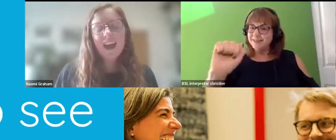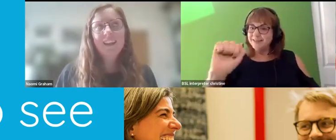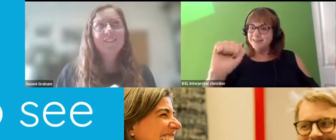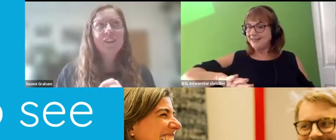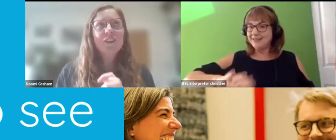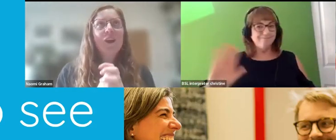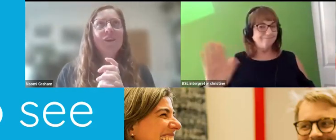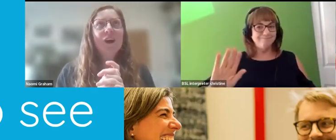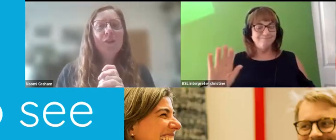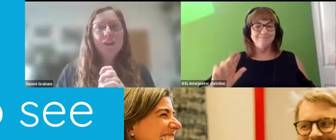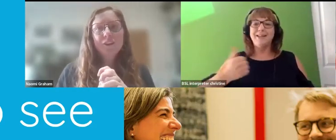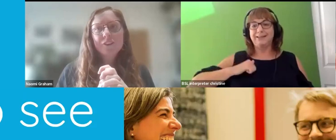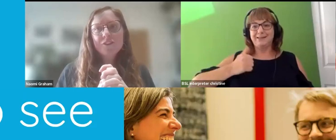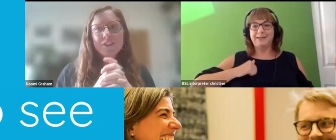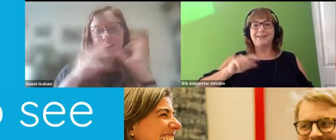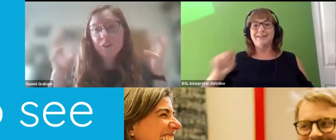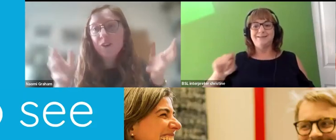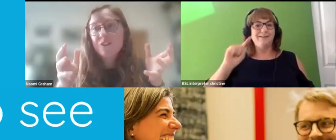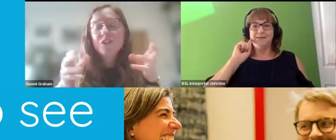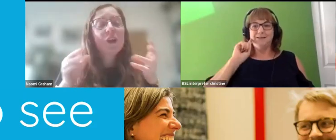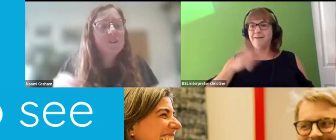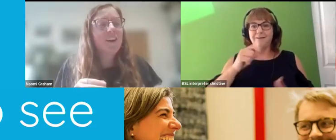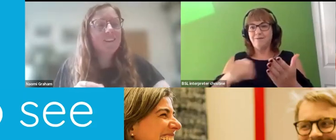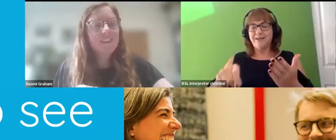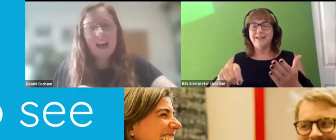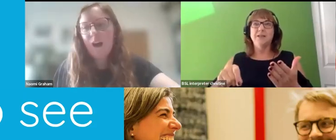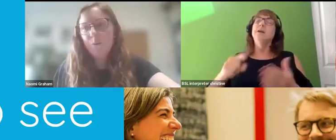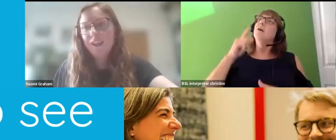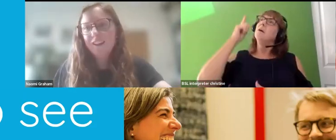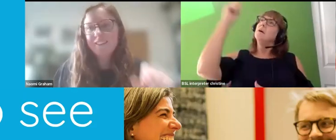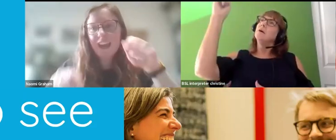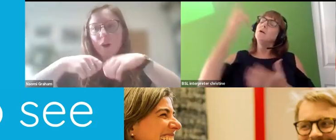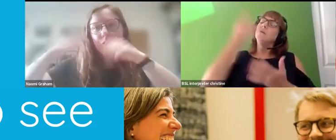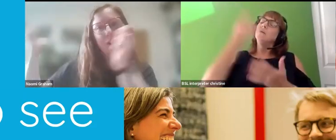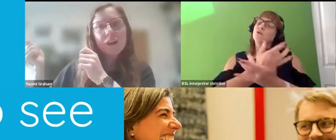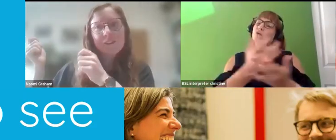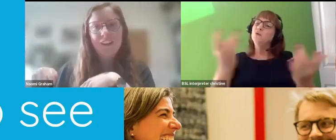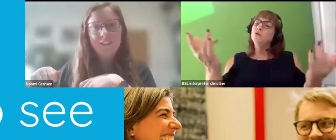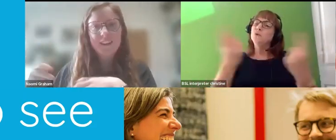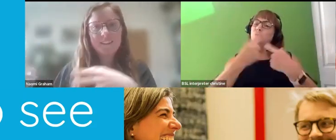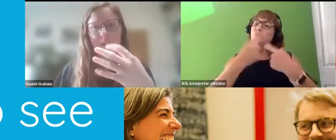and you know I think God shows us how we can take off our own glasses,